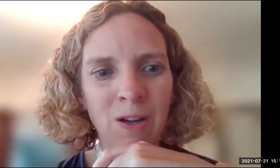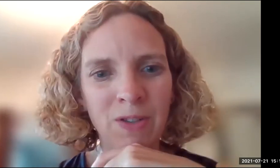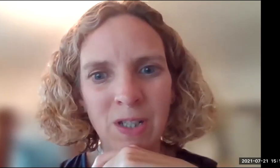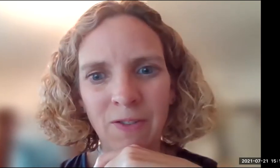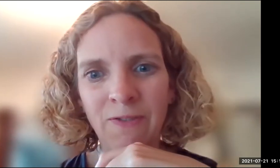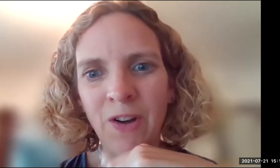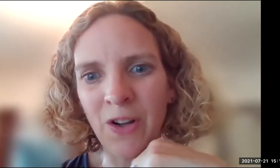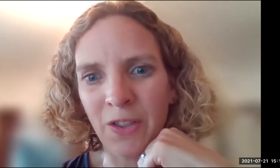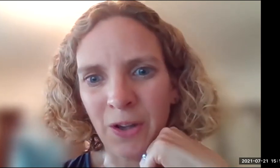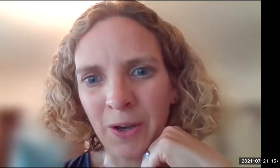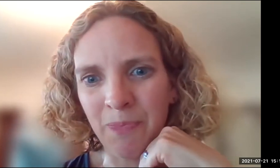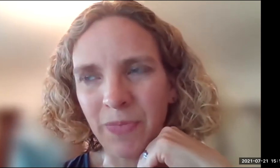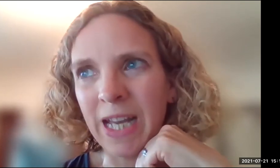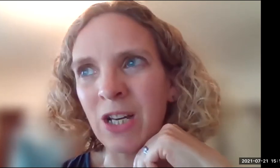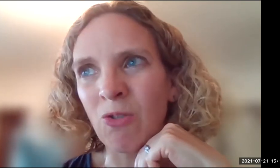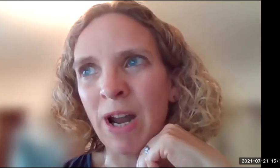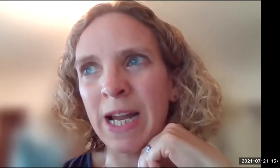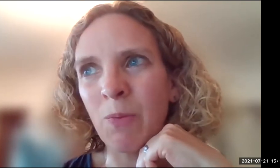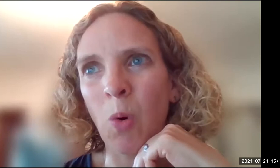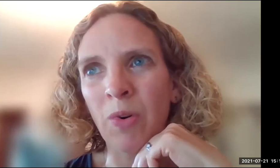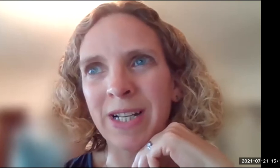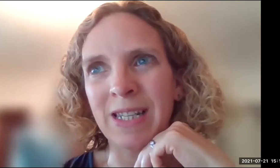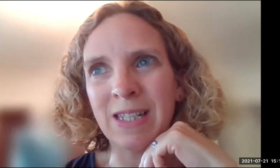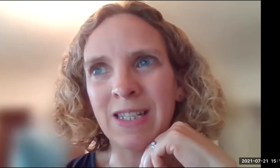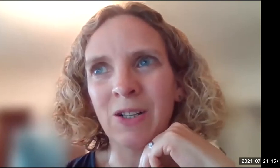over the last